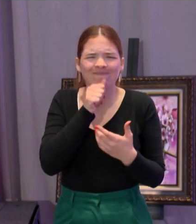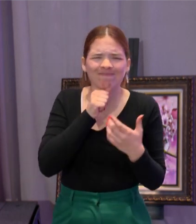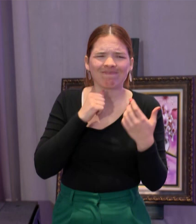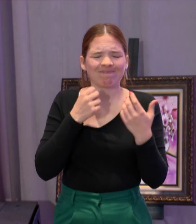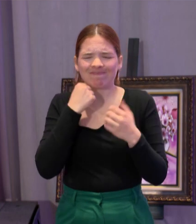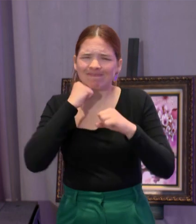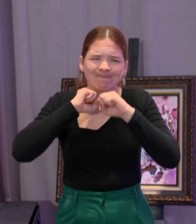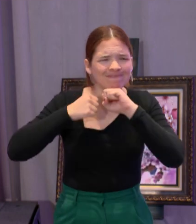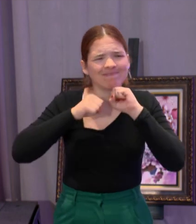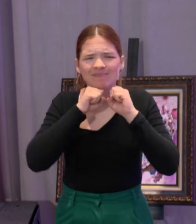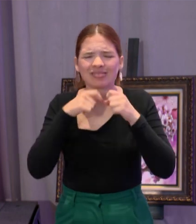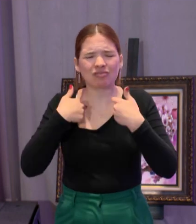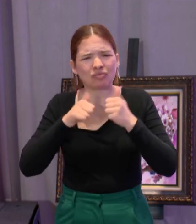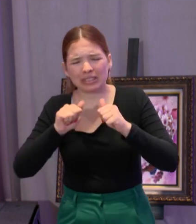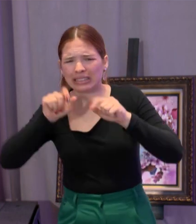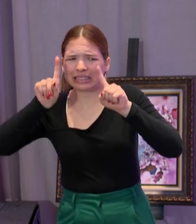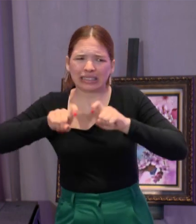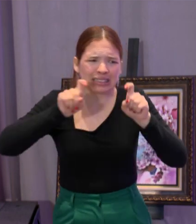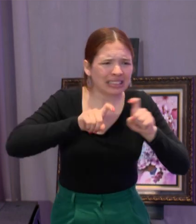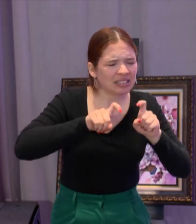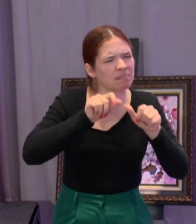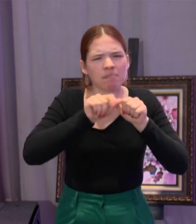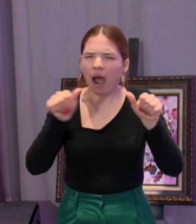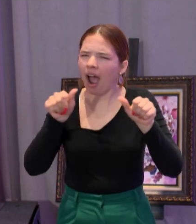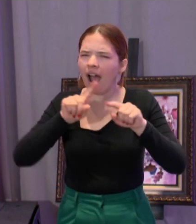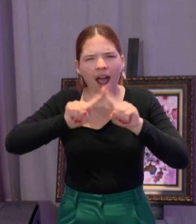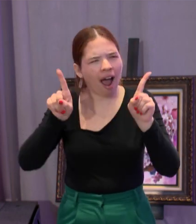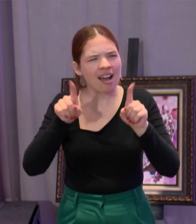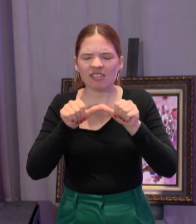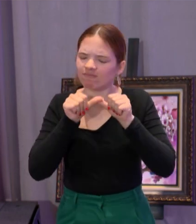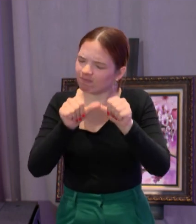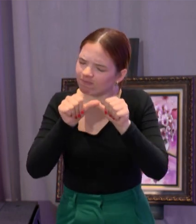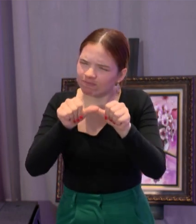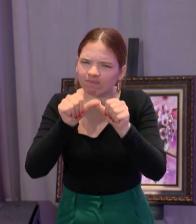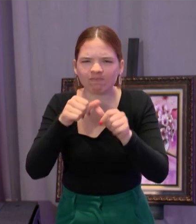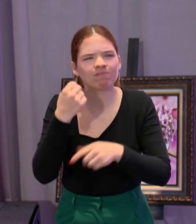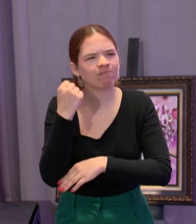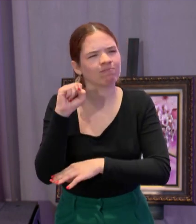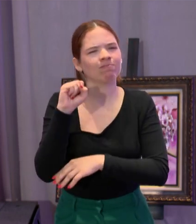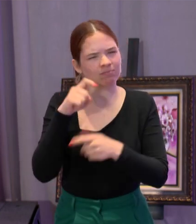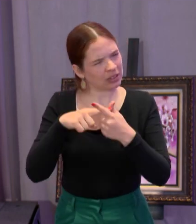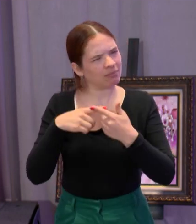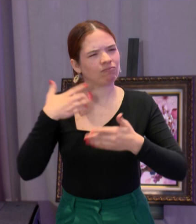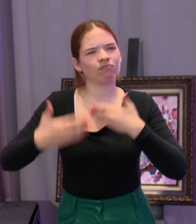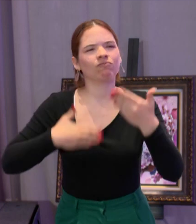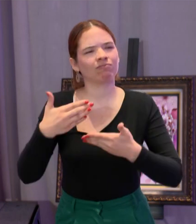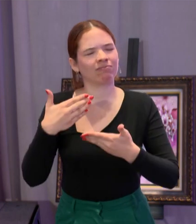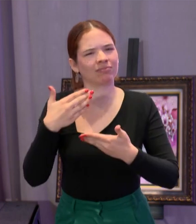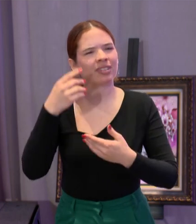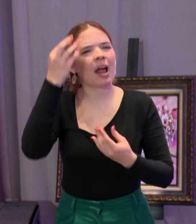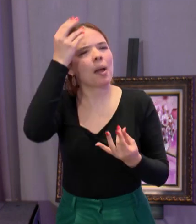THIS IS WHAT I HOPE PEOPLE WILL REMEMBER WHEN THEY SEE THE CHERRY BLOSSOMS EVERY SPRING HERE IN WASHINGTON.